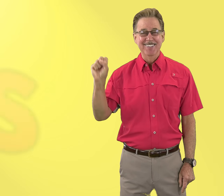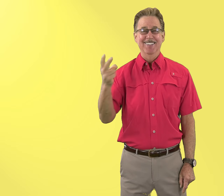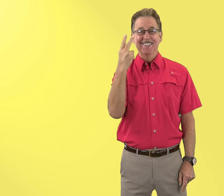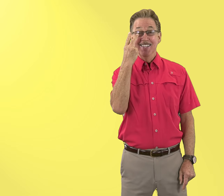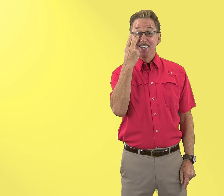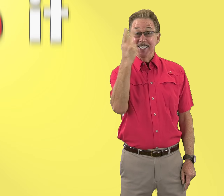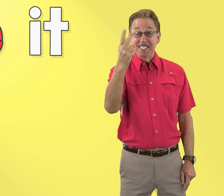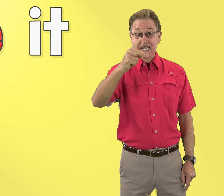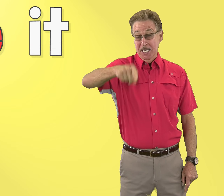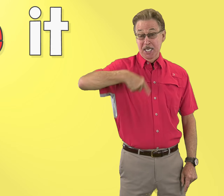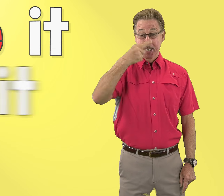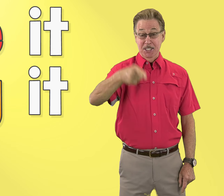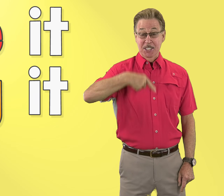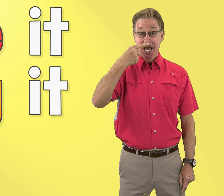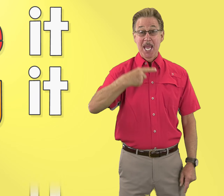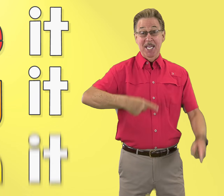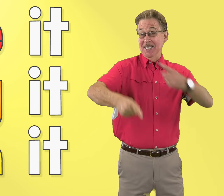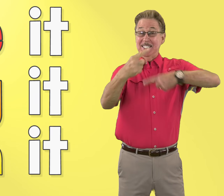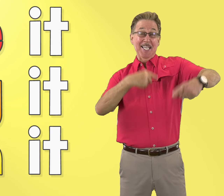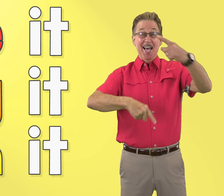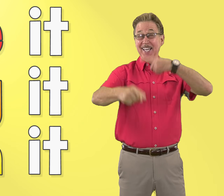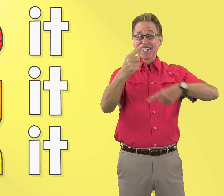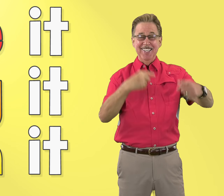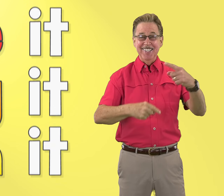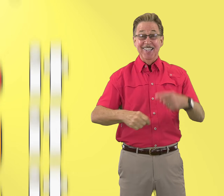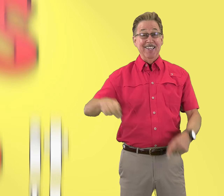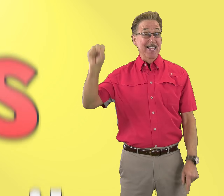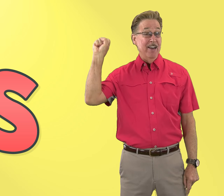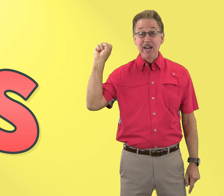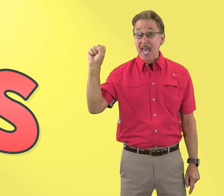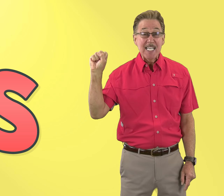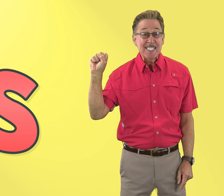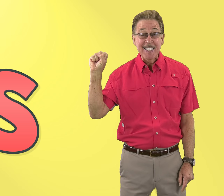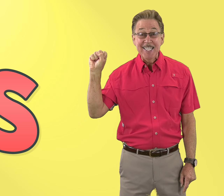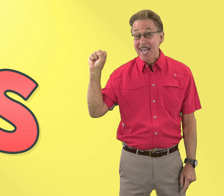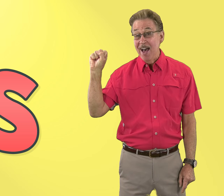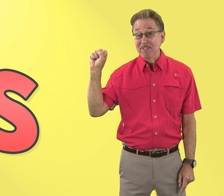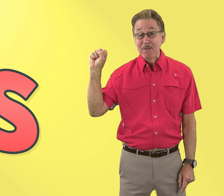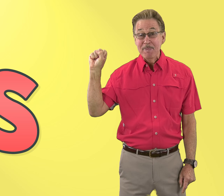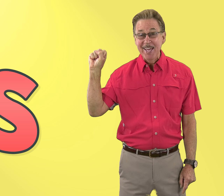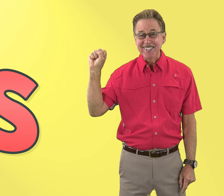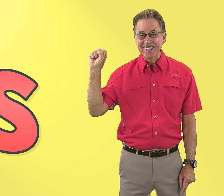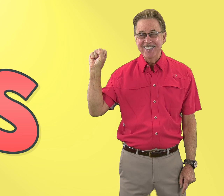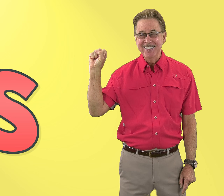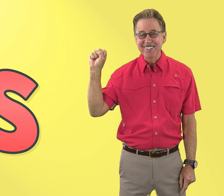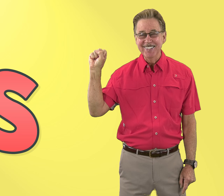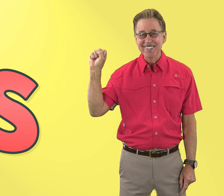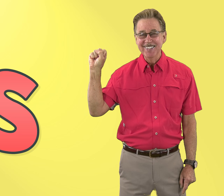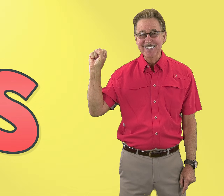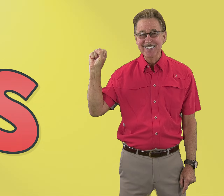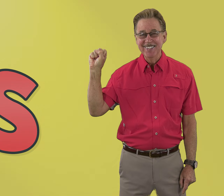See it, Say it Sign it Letter S s in the alphabet